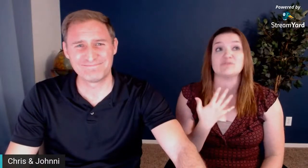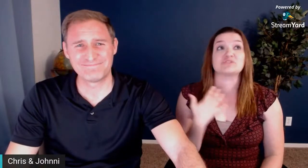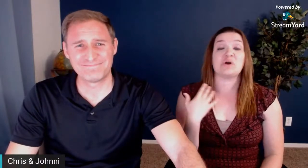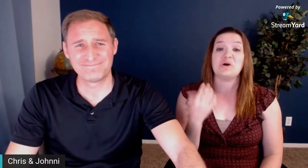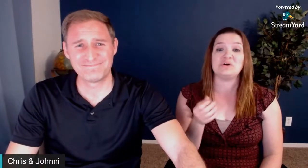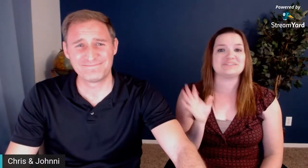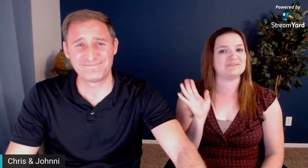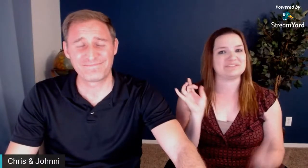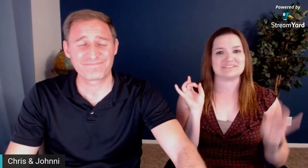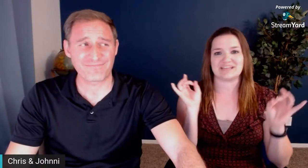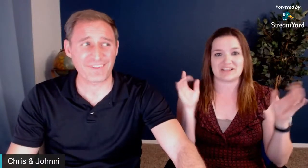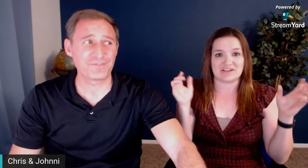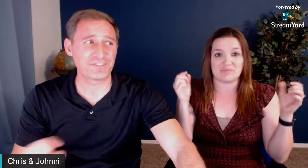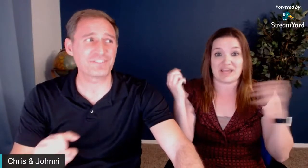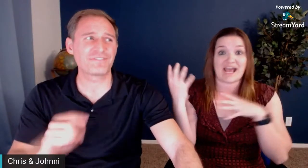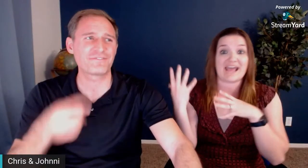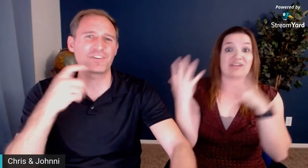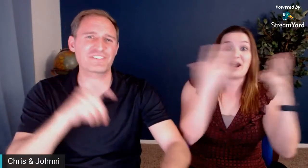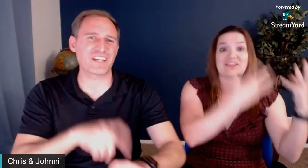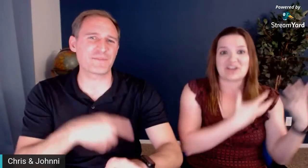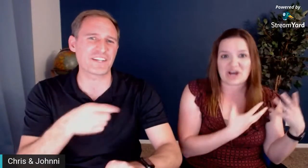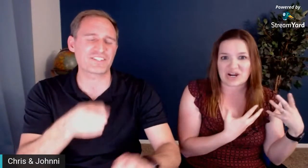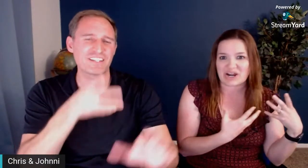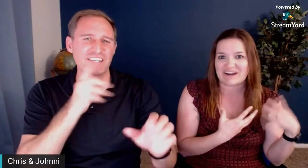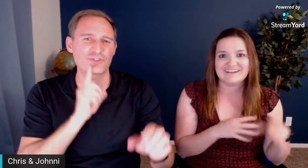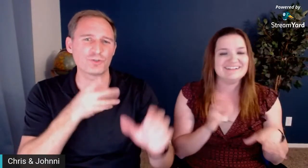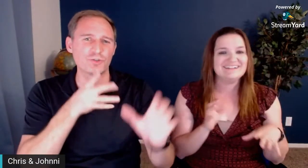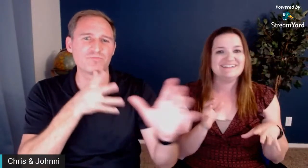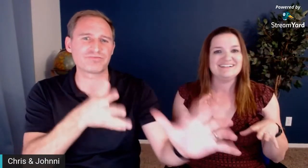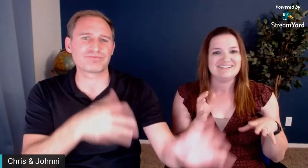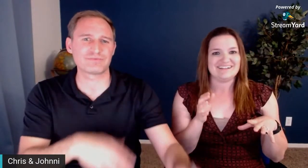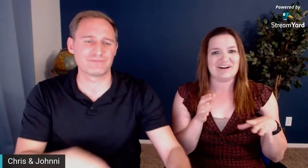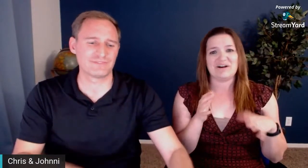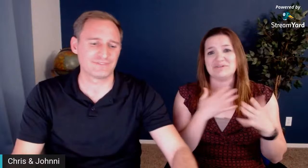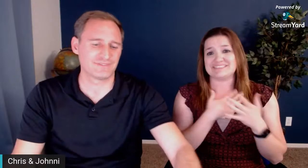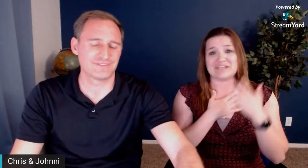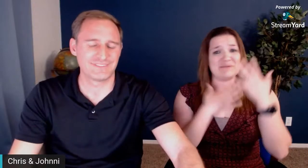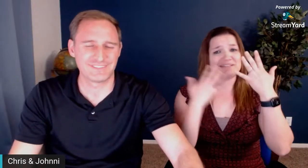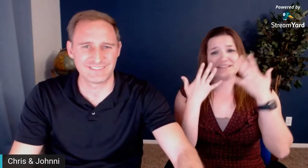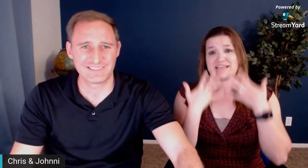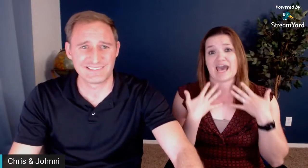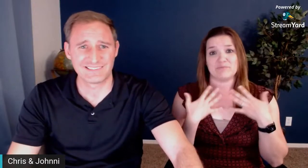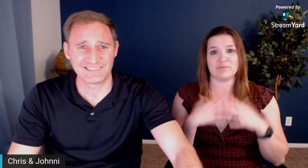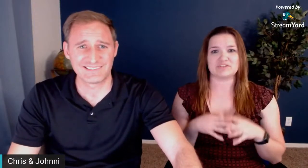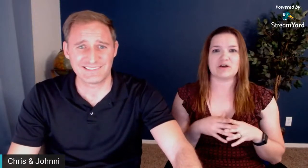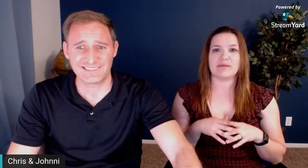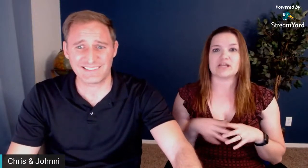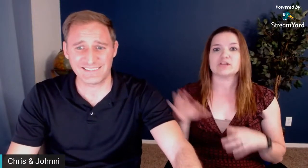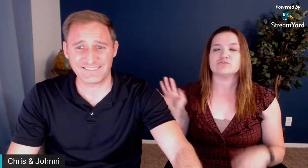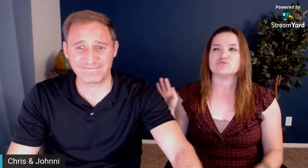it was cold it was just like we had to get this time oh it was it was a sad moment so i'm like